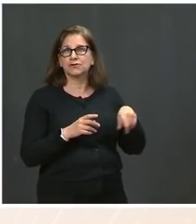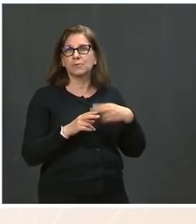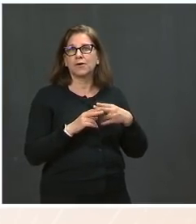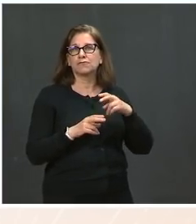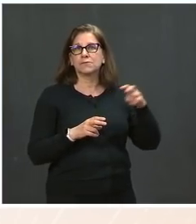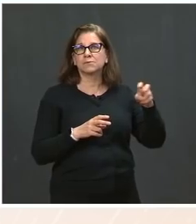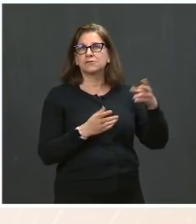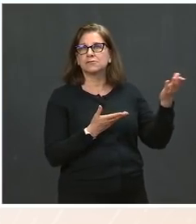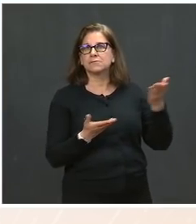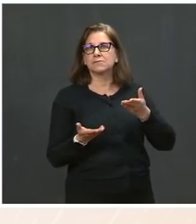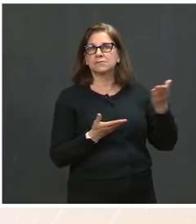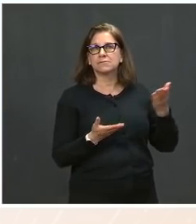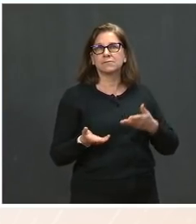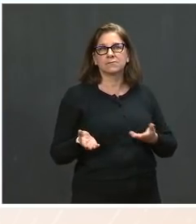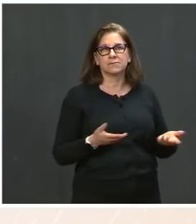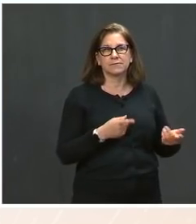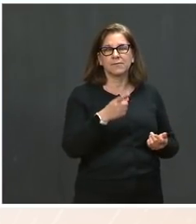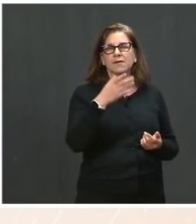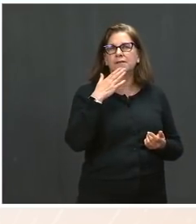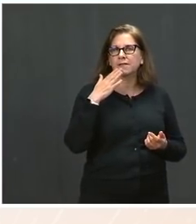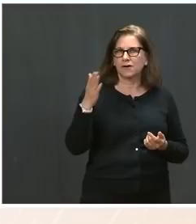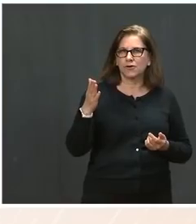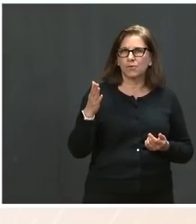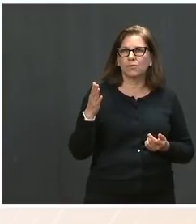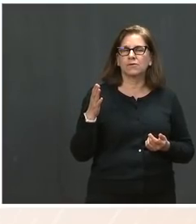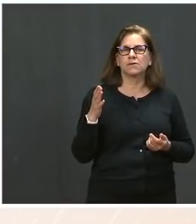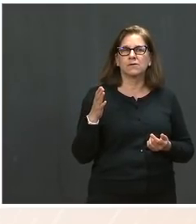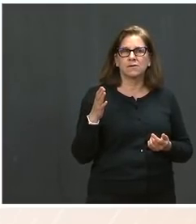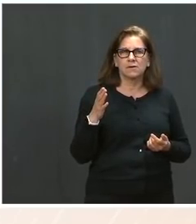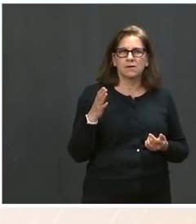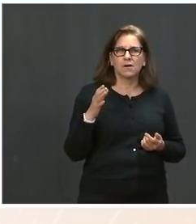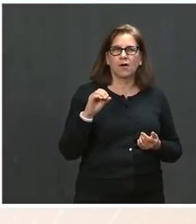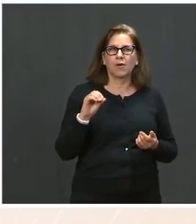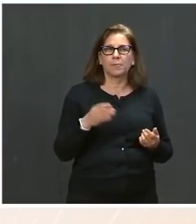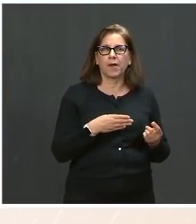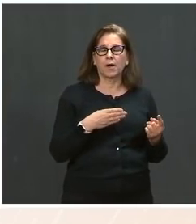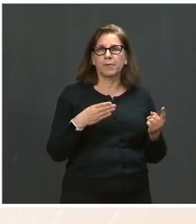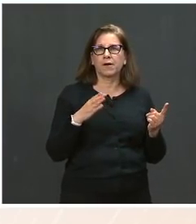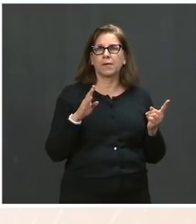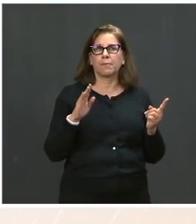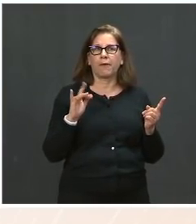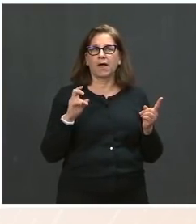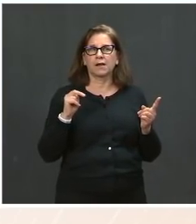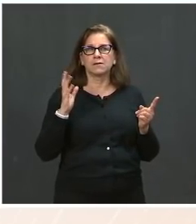The Press: And one other thing. I know, under the Obama-Biden administration, they began a rulemaking to address sleep apnea,